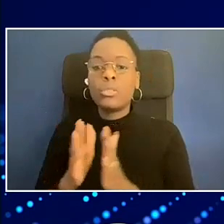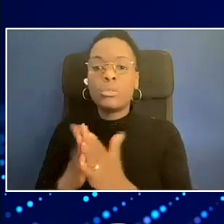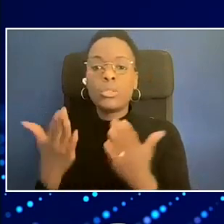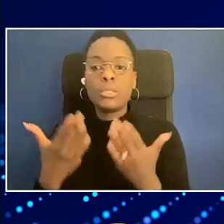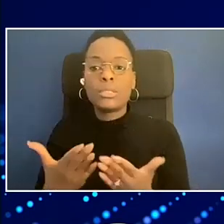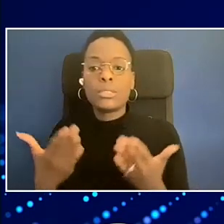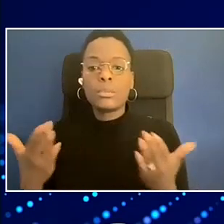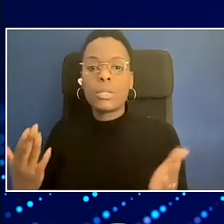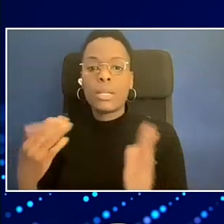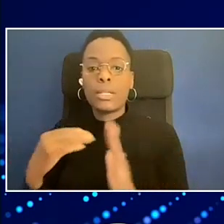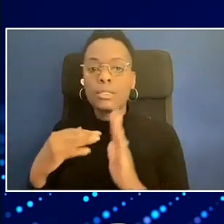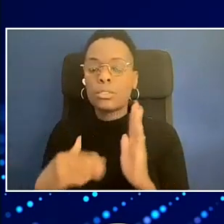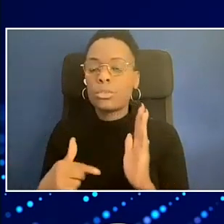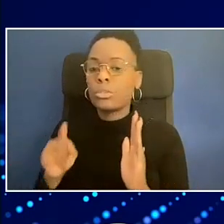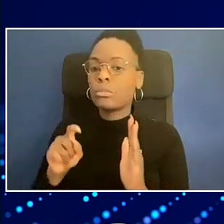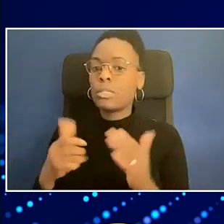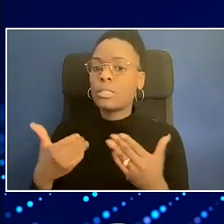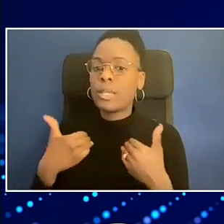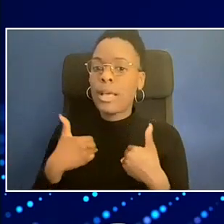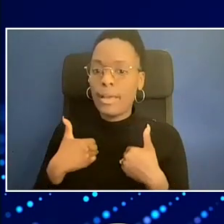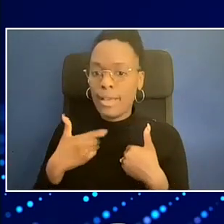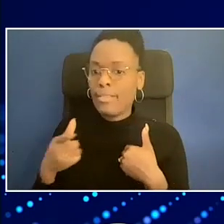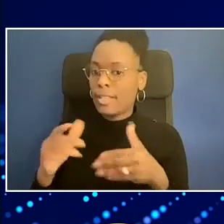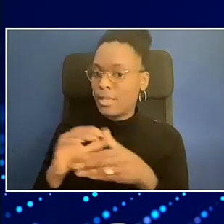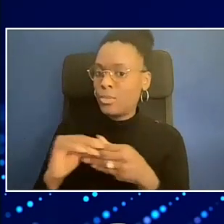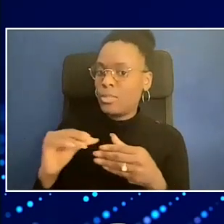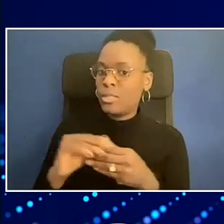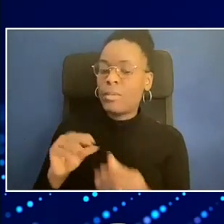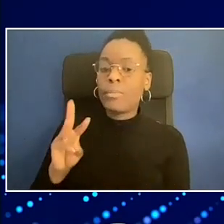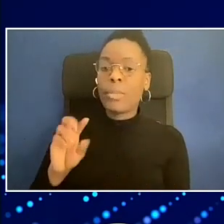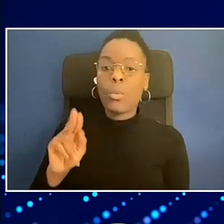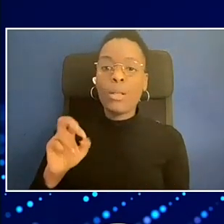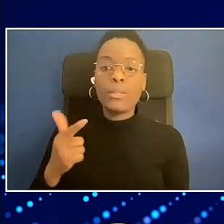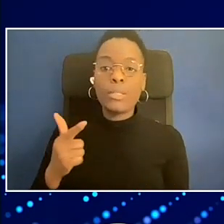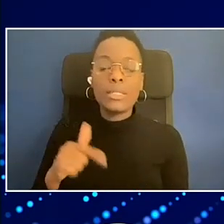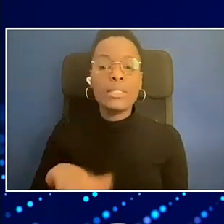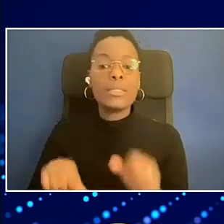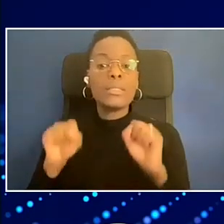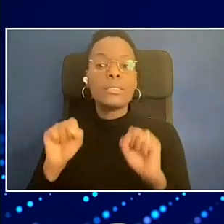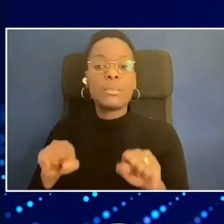example of welding- welding supplies, it's possible for the school to mandate the